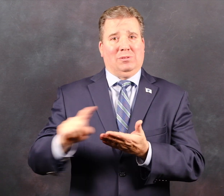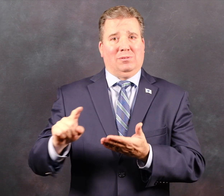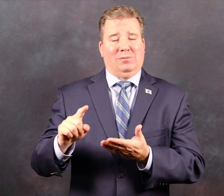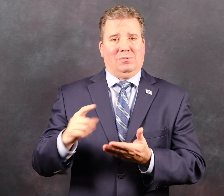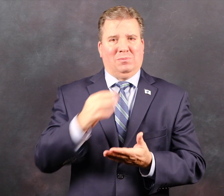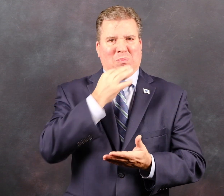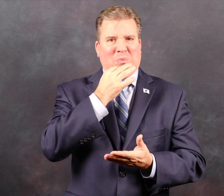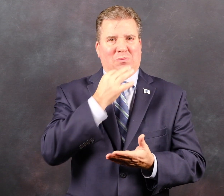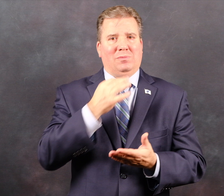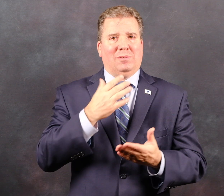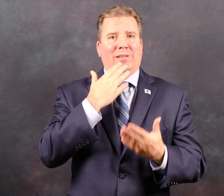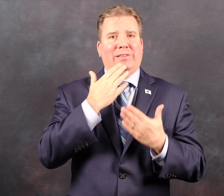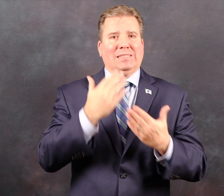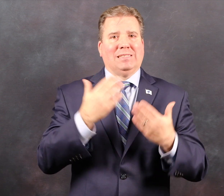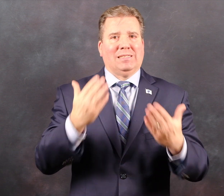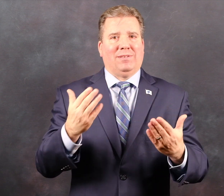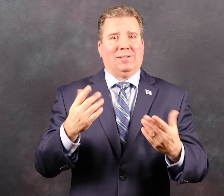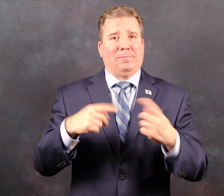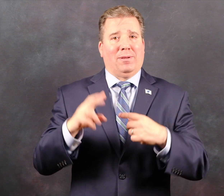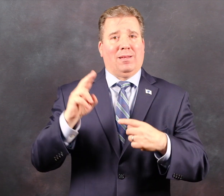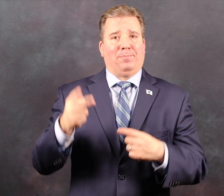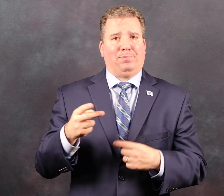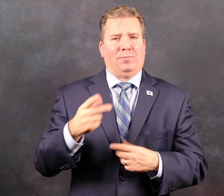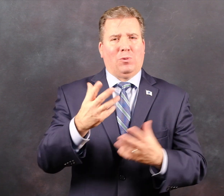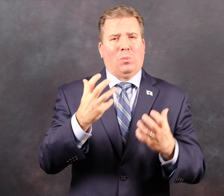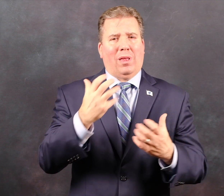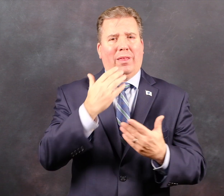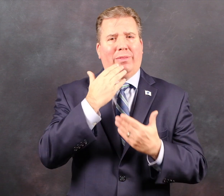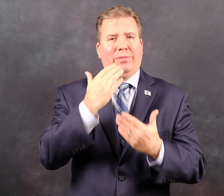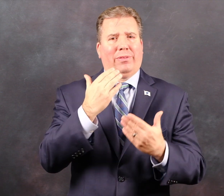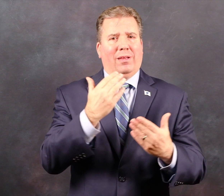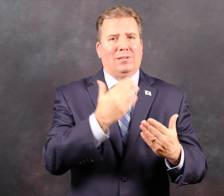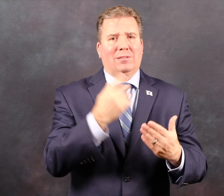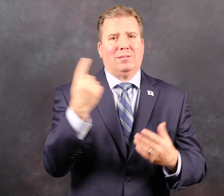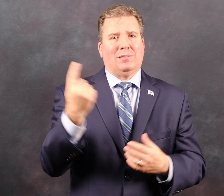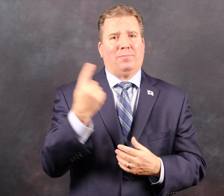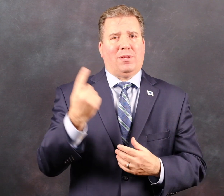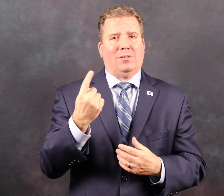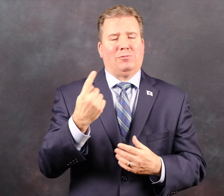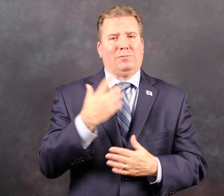In the spirit of giving thanks, we would like to show appreciation and gratitude to individuals